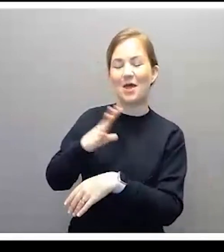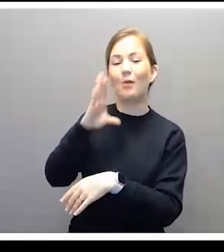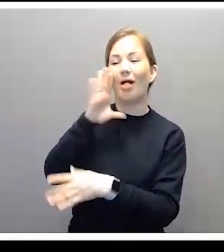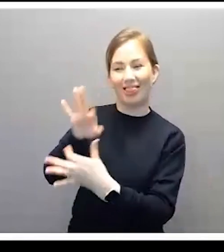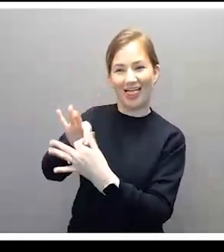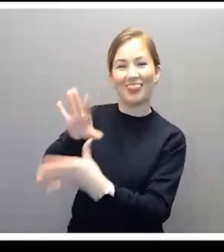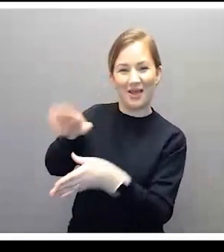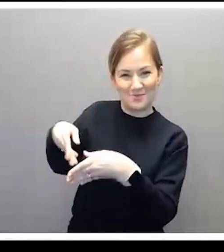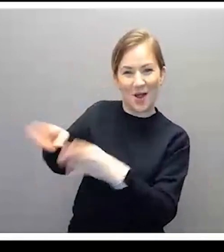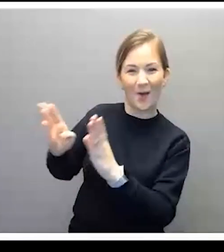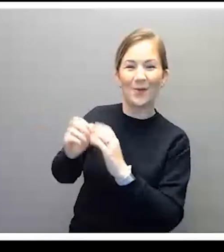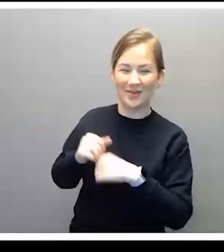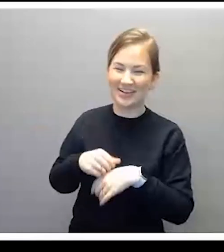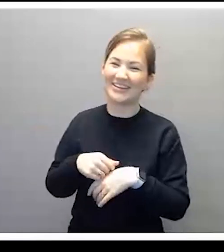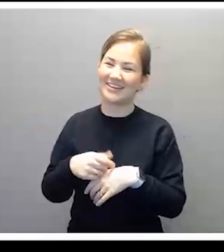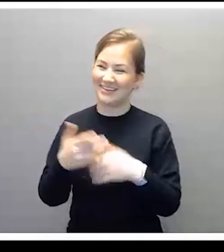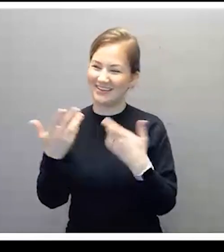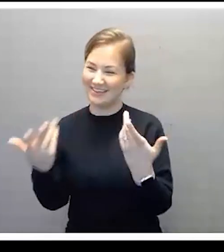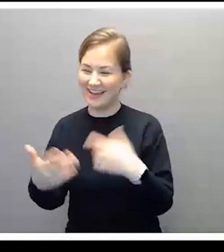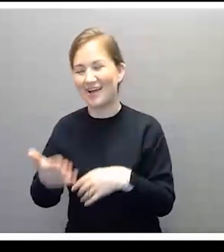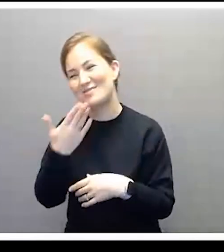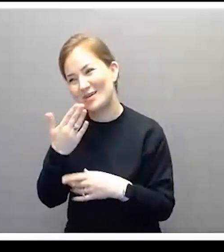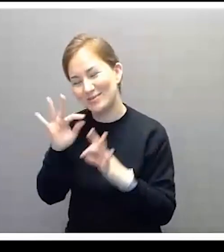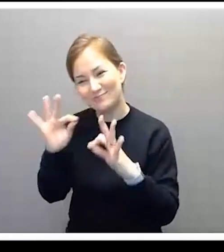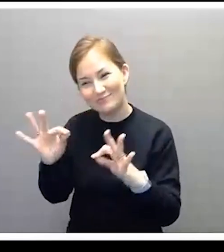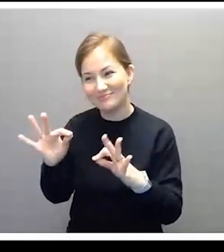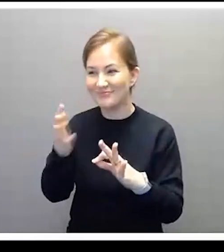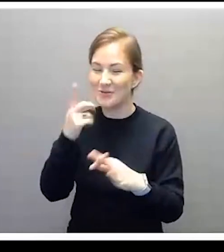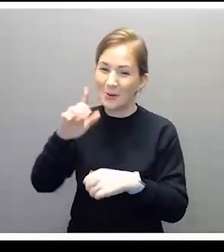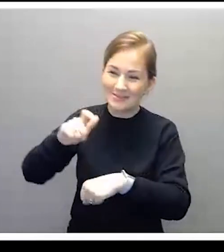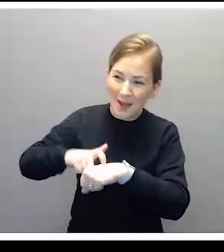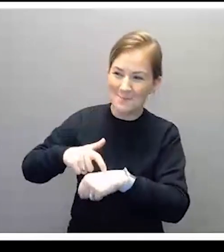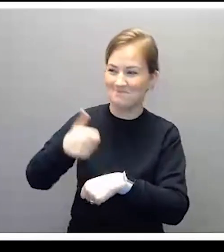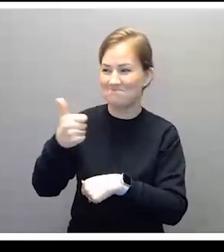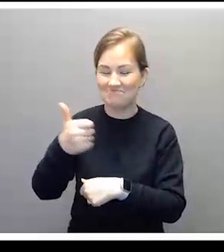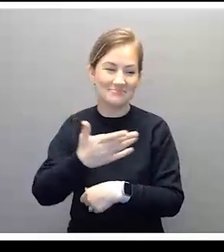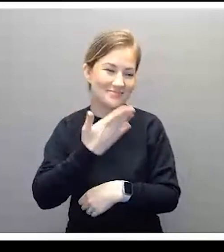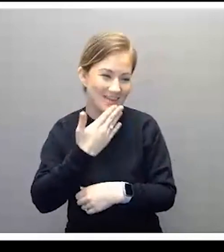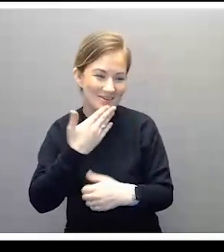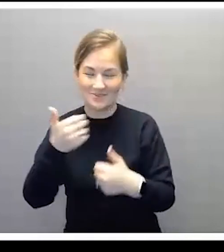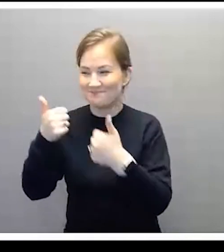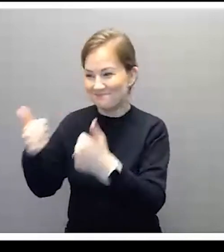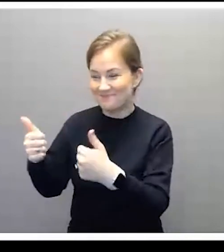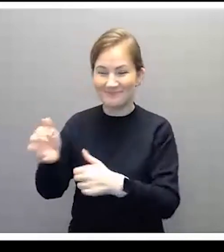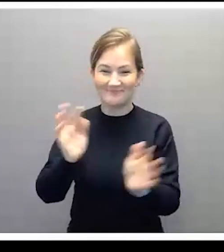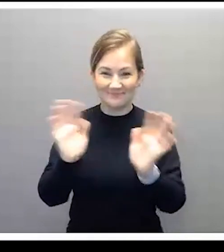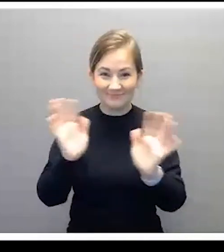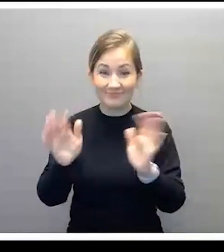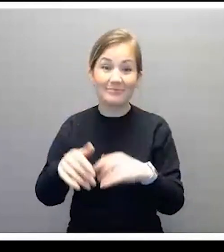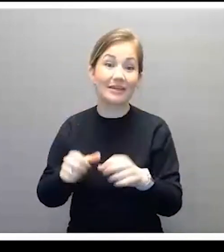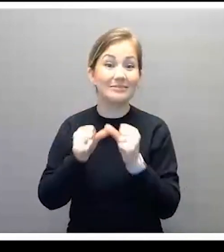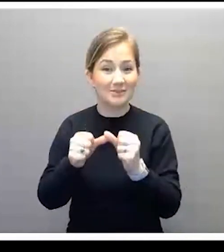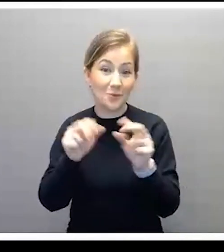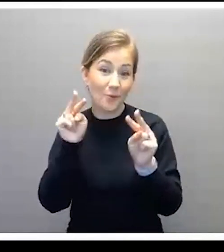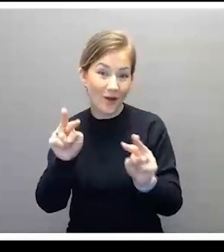We'll let you go finish that feature for our customers, Christian. Thank you so much for your time. Thank you all. Thanks everyone.